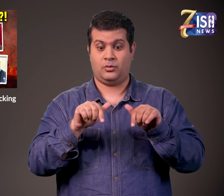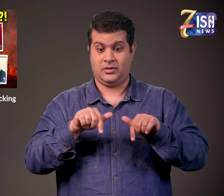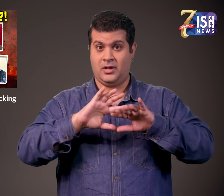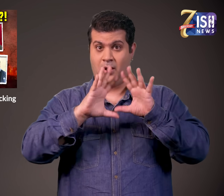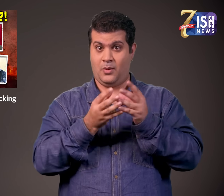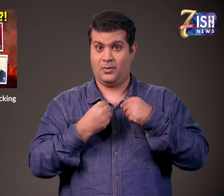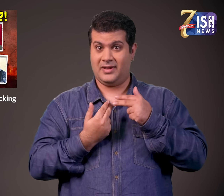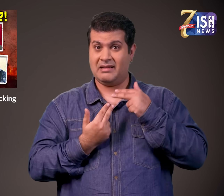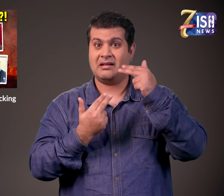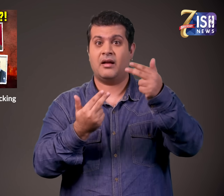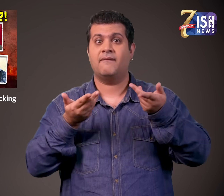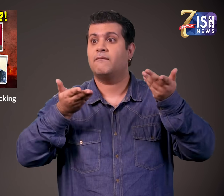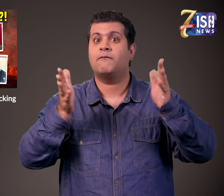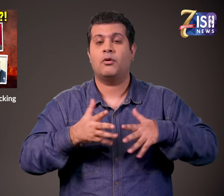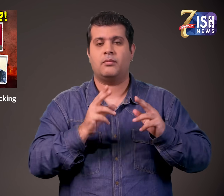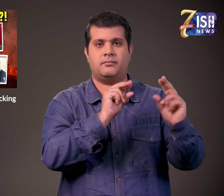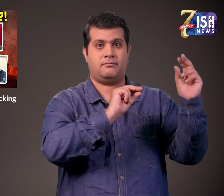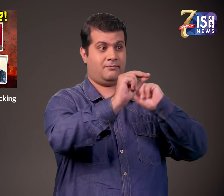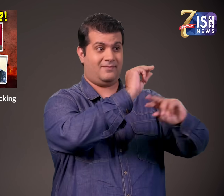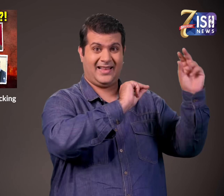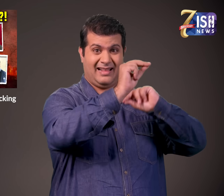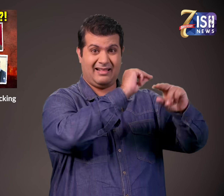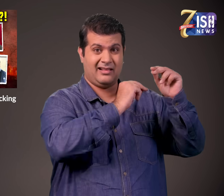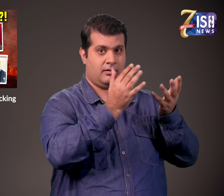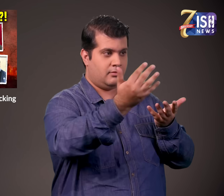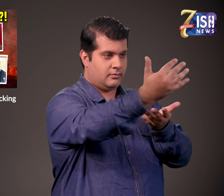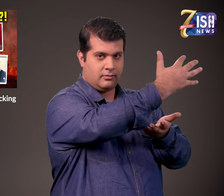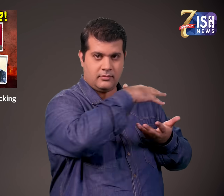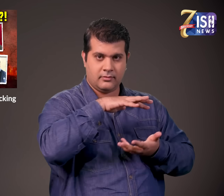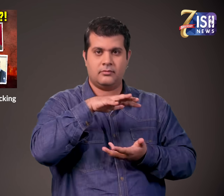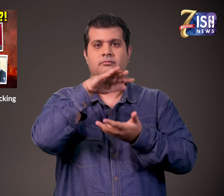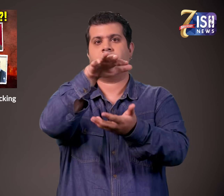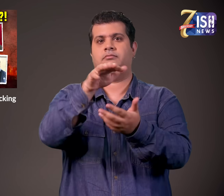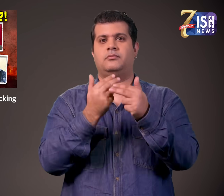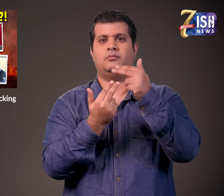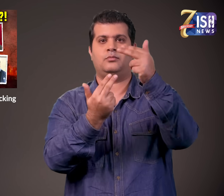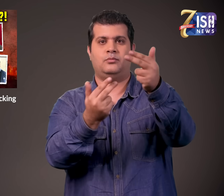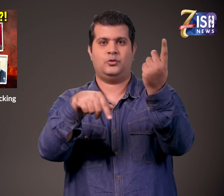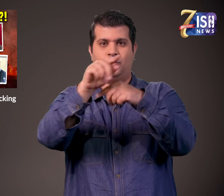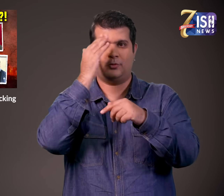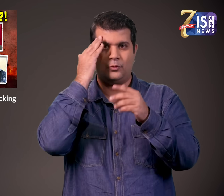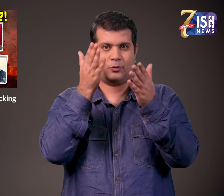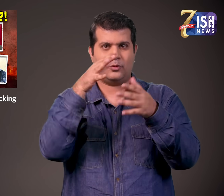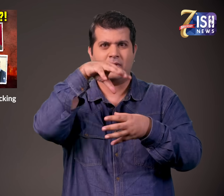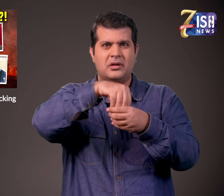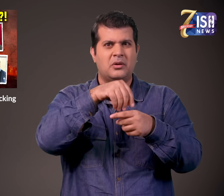Today, I'll share reports from various sources to keep you updated.